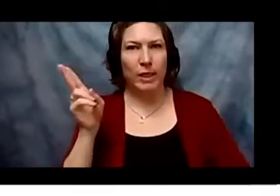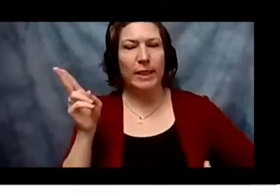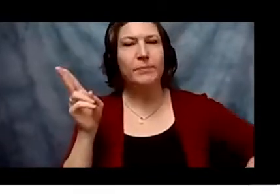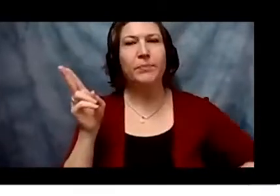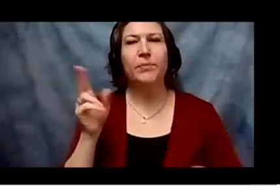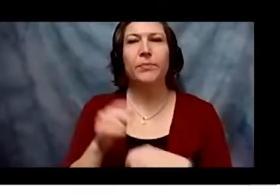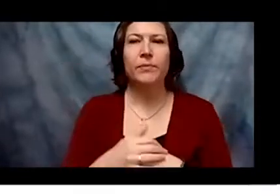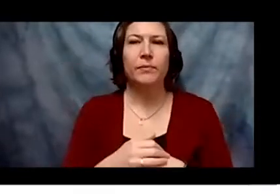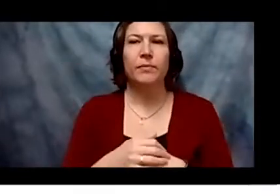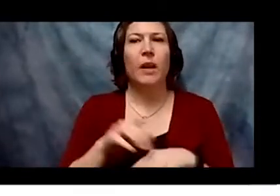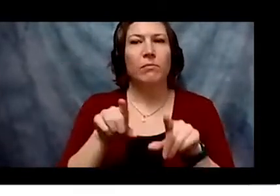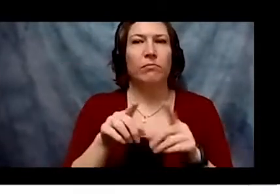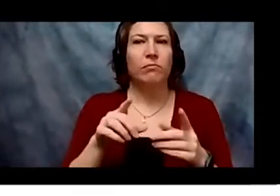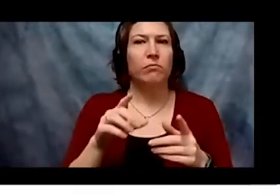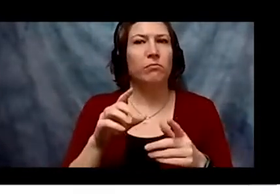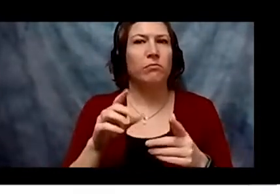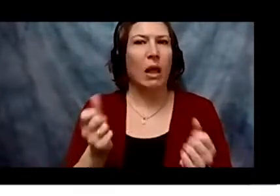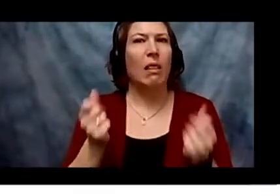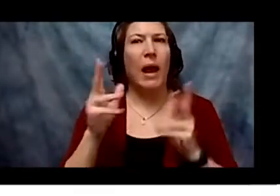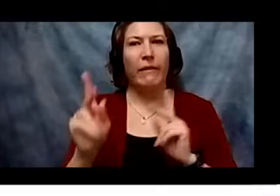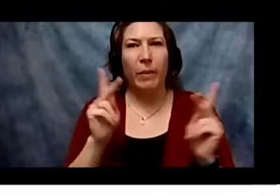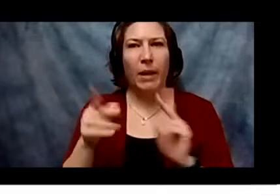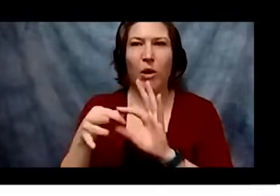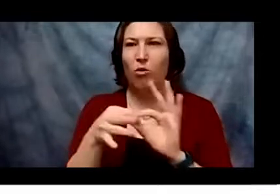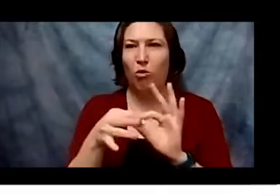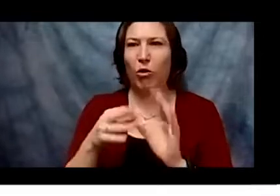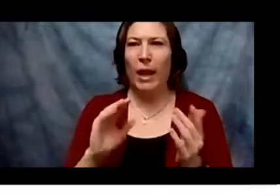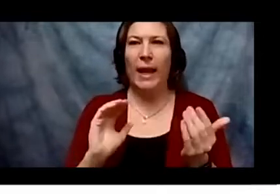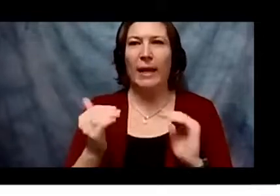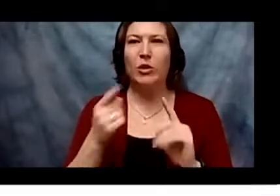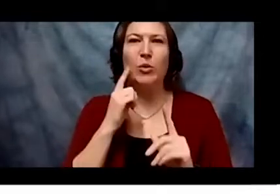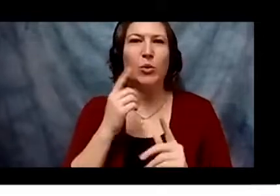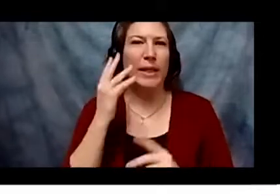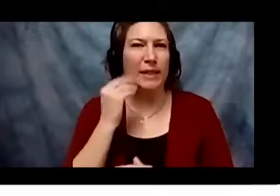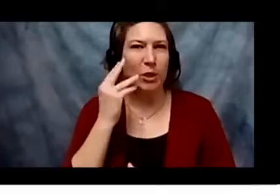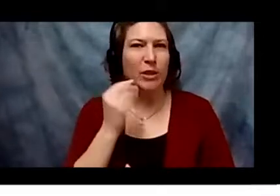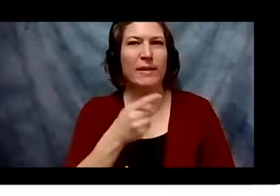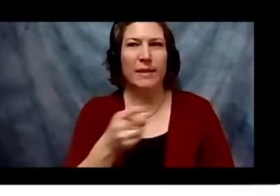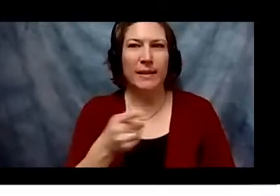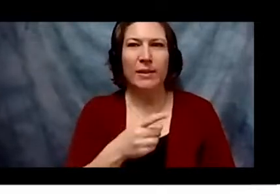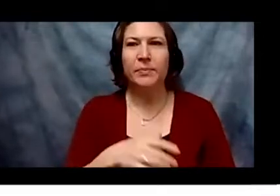As some, there's a lot of people relating to the experiences here and just really